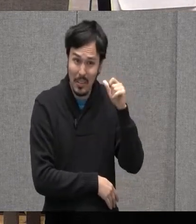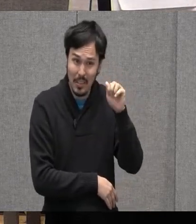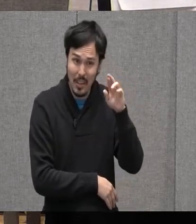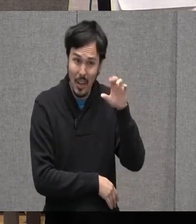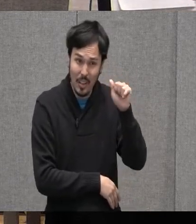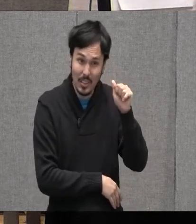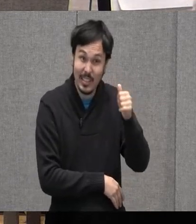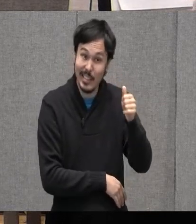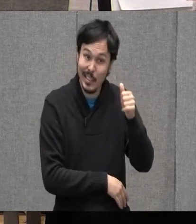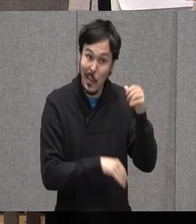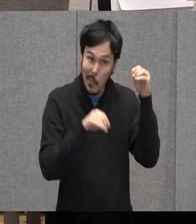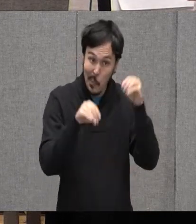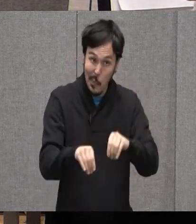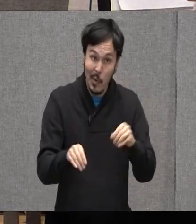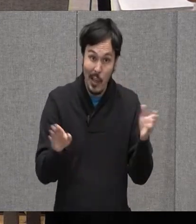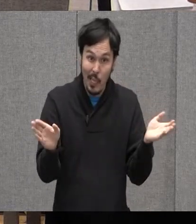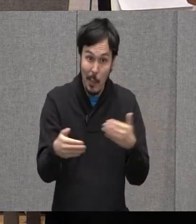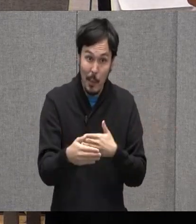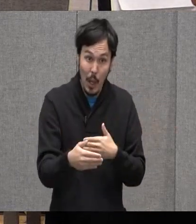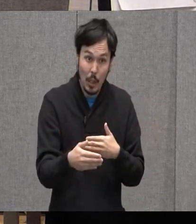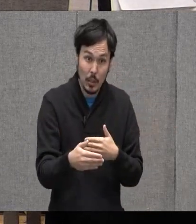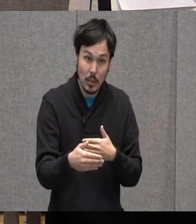is putting the plant pots in boxes?